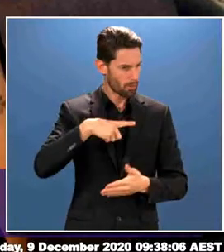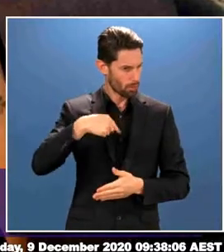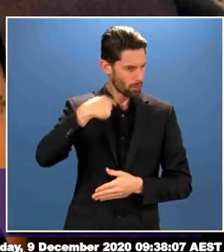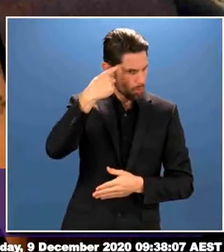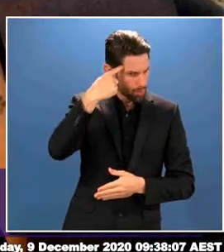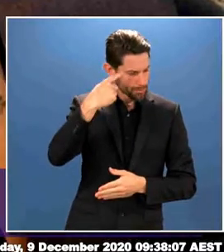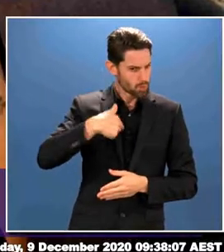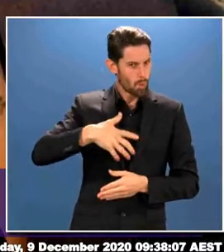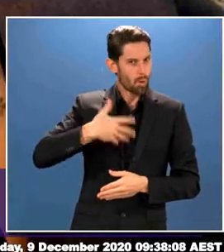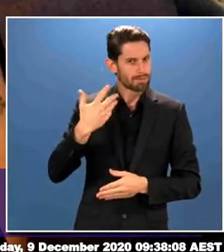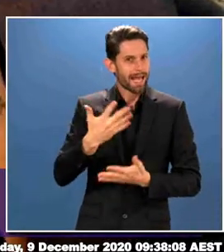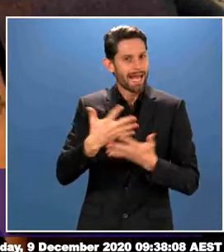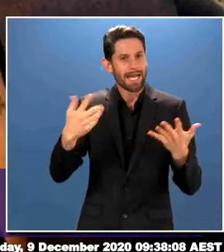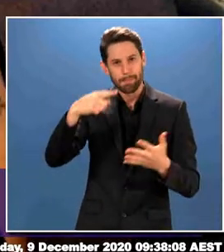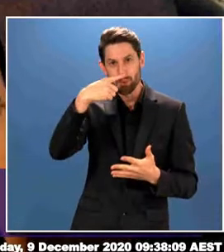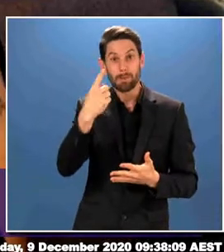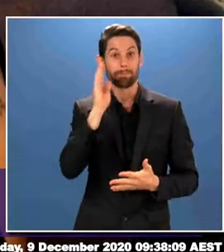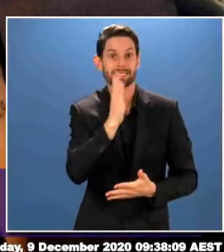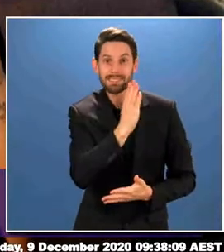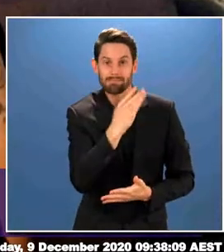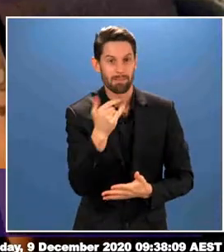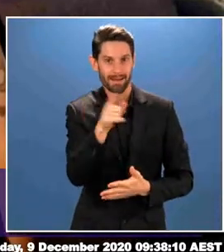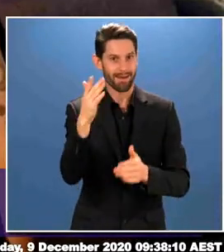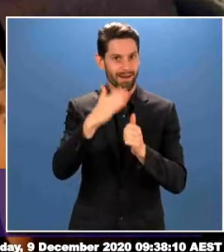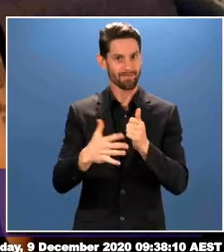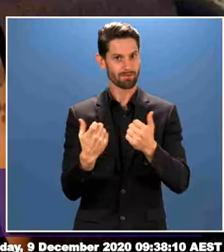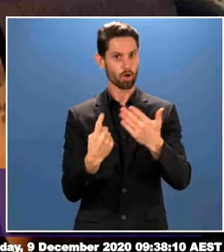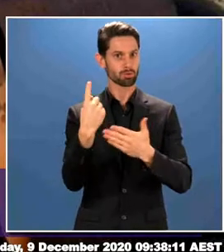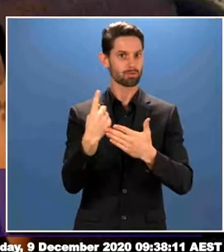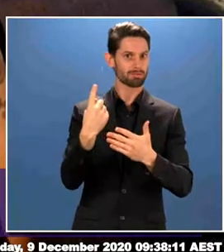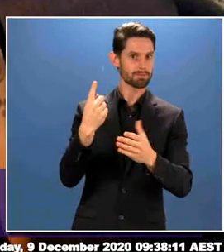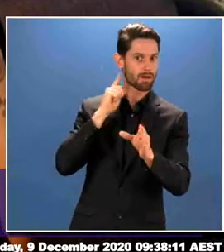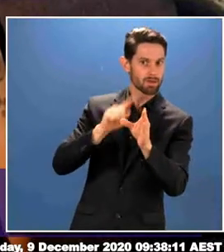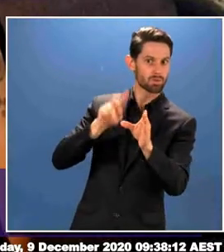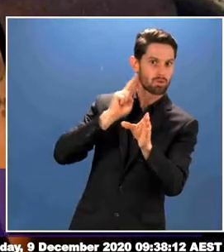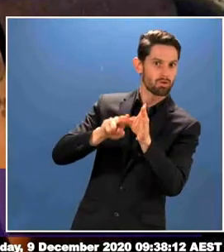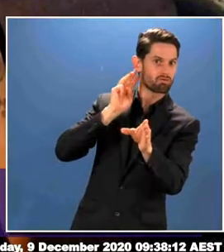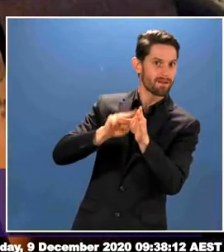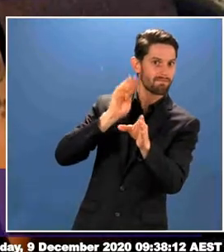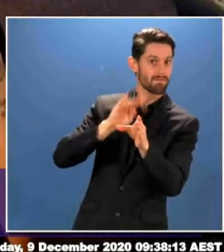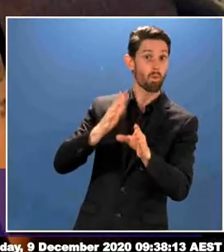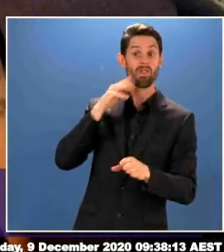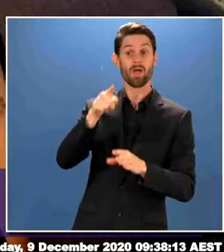anyone to miss out who may not have had the opportunity to have something like that when they were perhaps 18, just because they were a